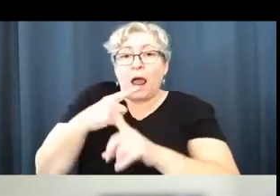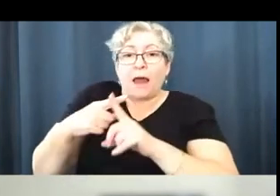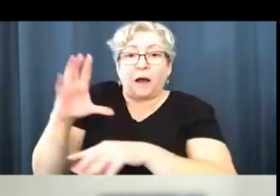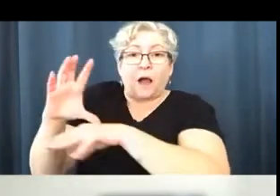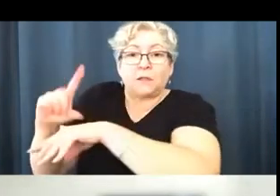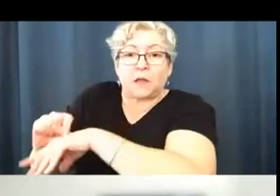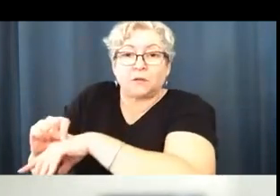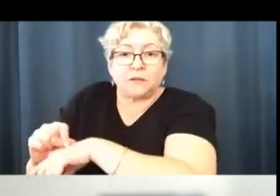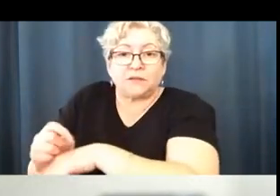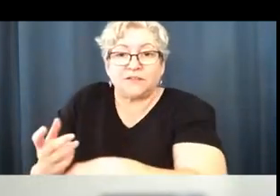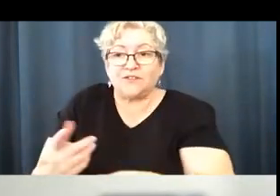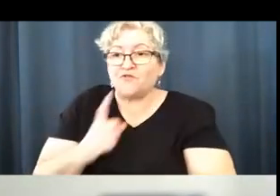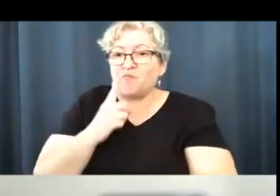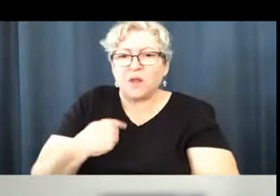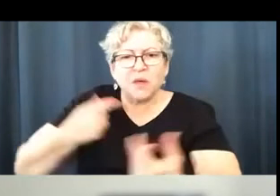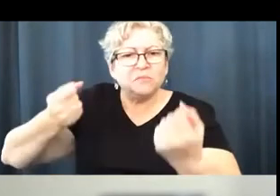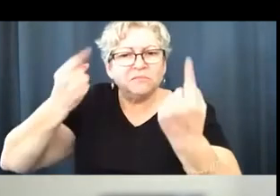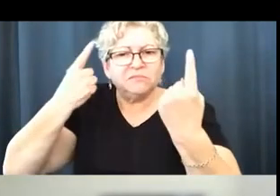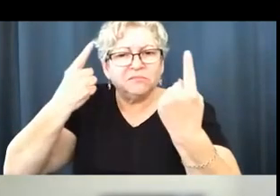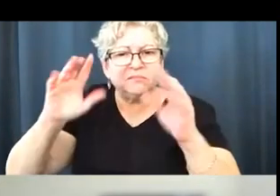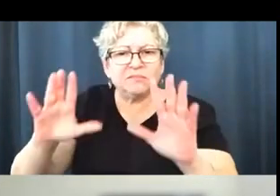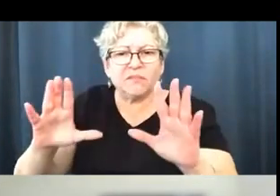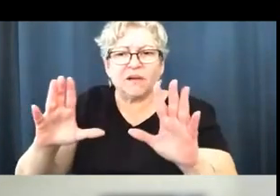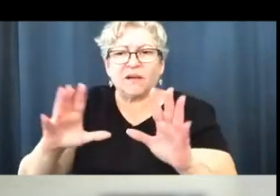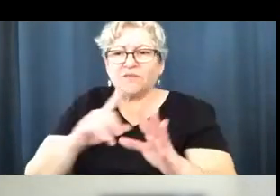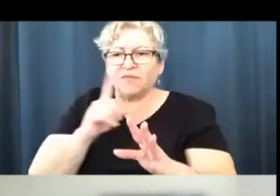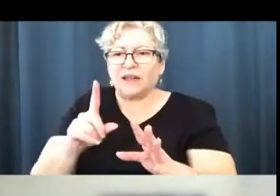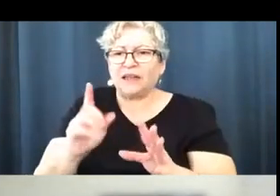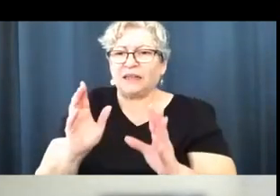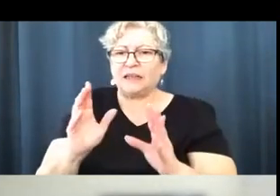So we totally understand that smaller organizations don't have all of these.